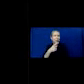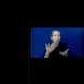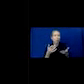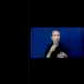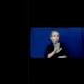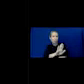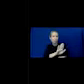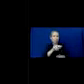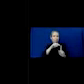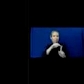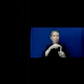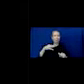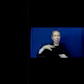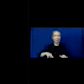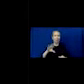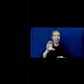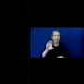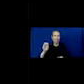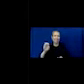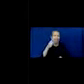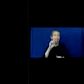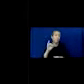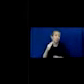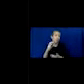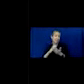employment are for the job seeker for that individual with disabilities?